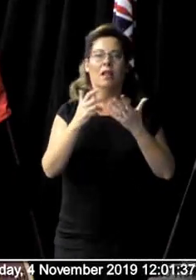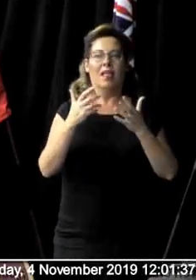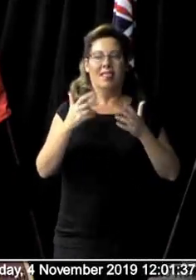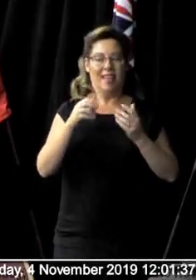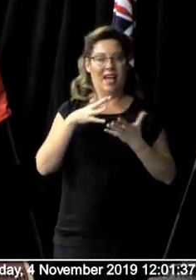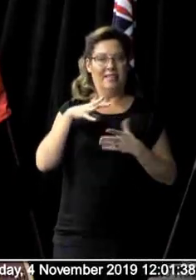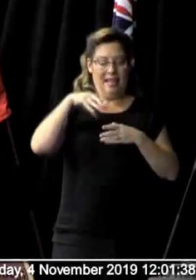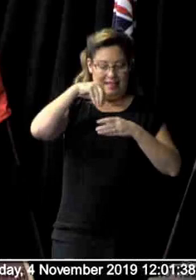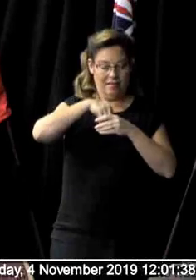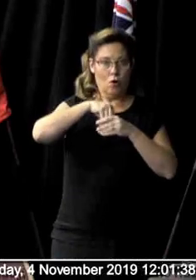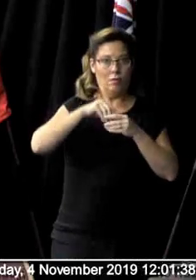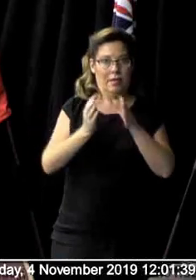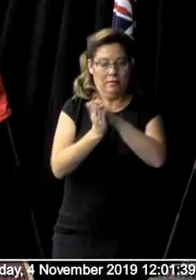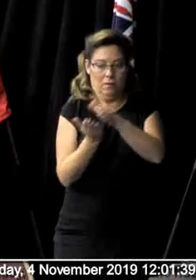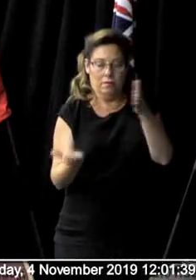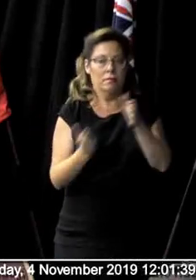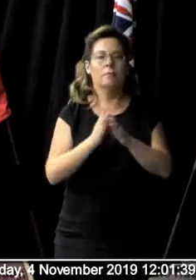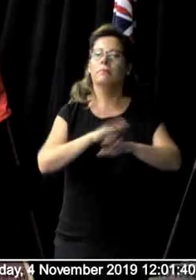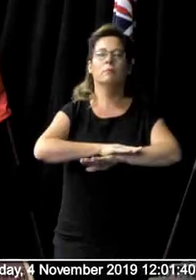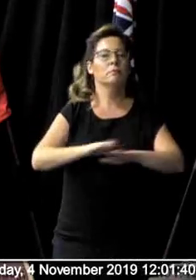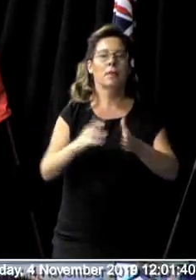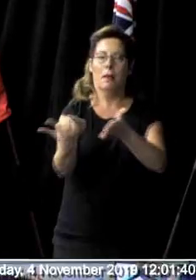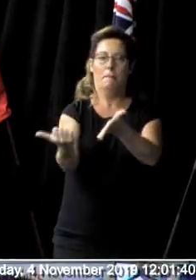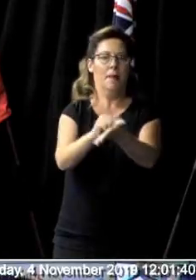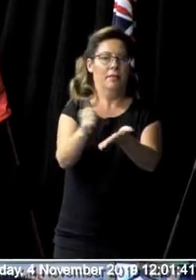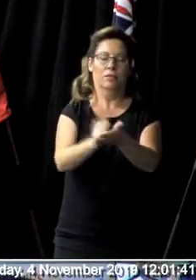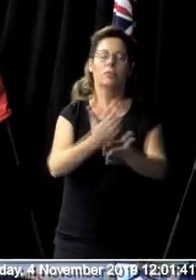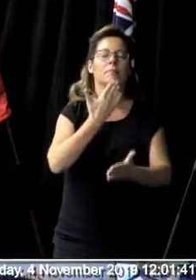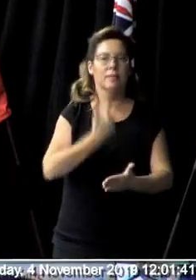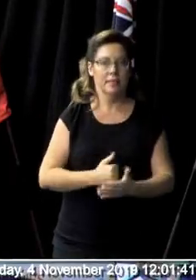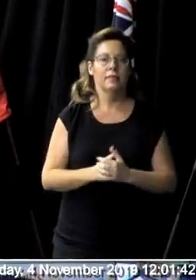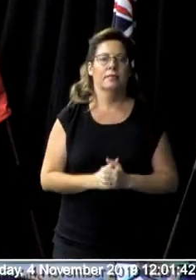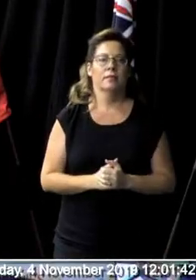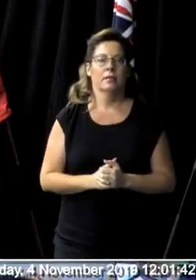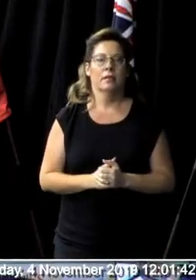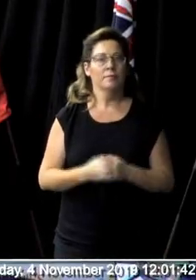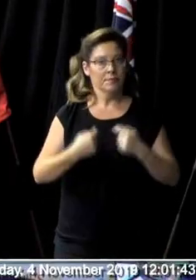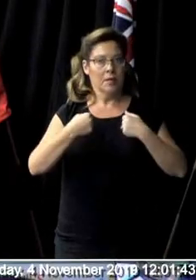of the tender bundle not be published. Yes. Well, I will make that order in the terms